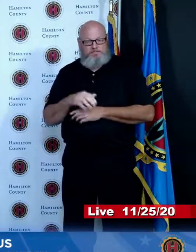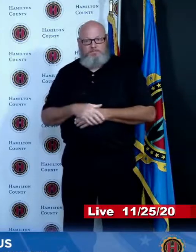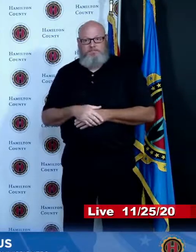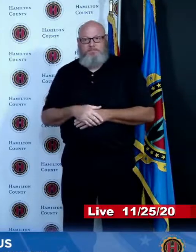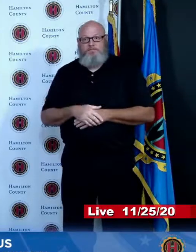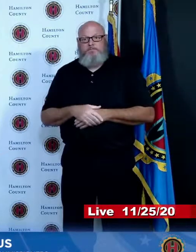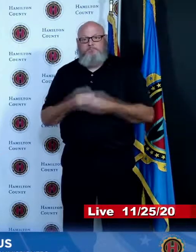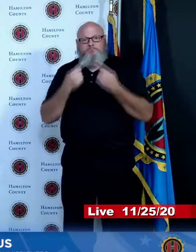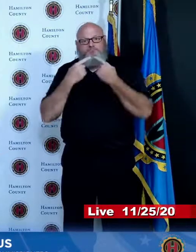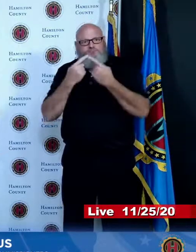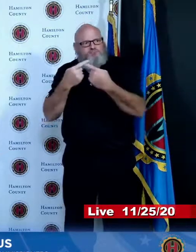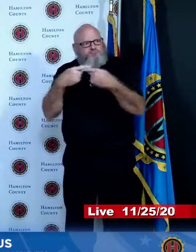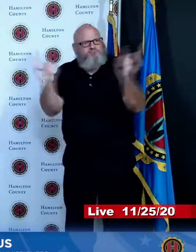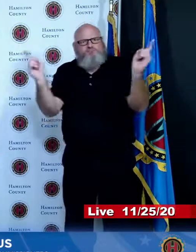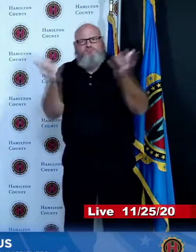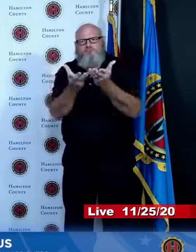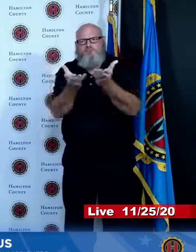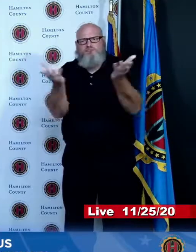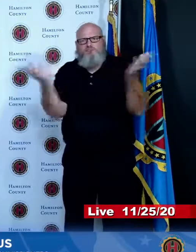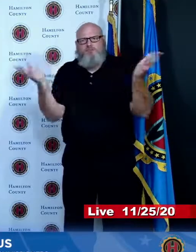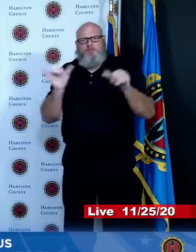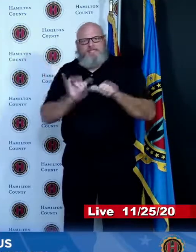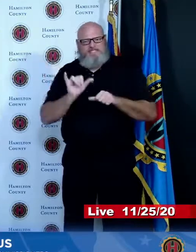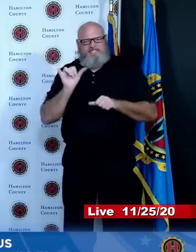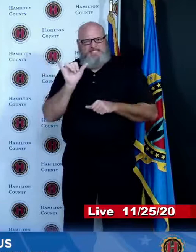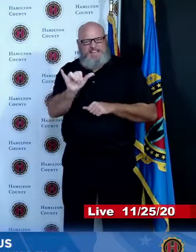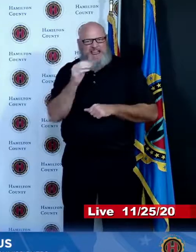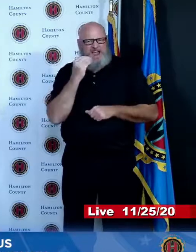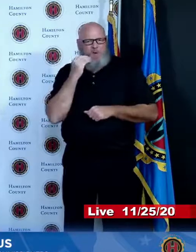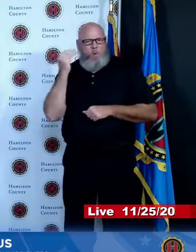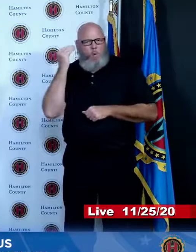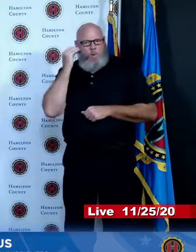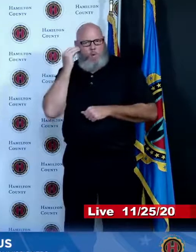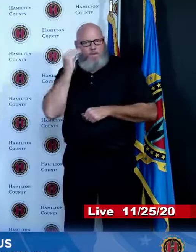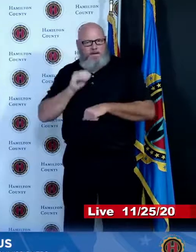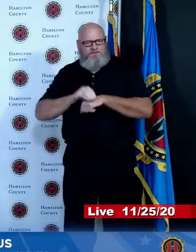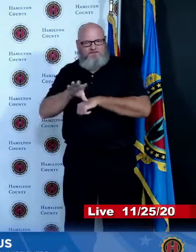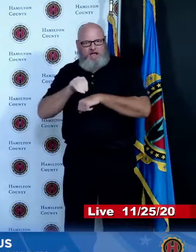stay-at-home advisory to recommend that people stay home as much as possible